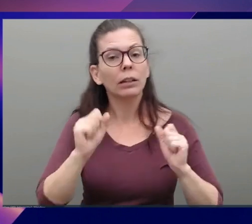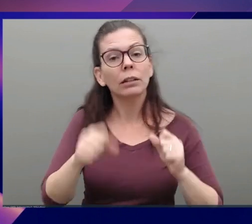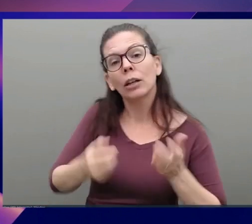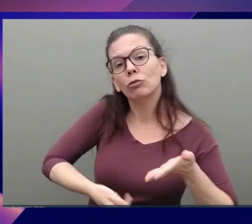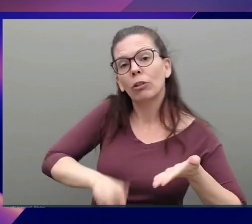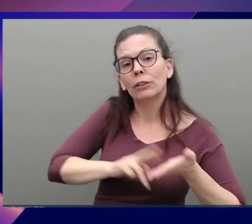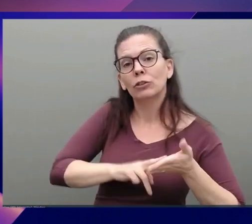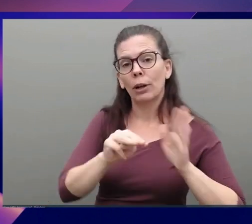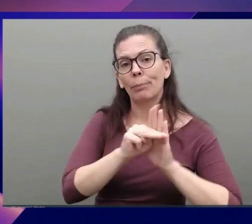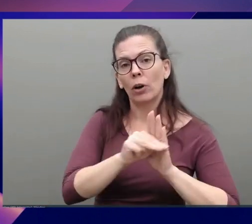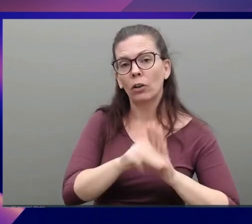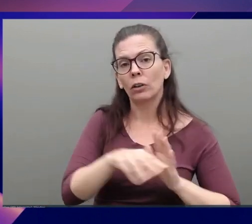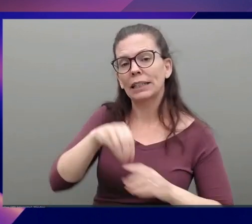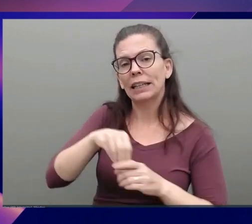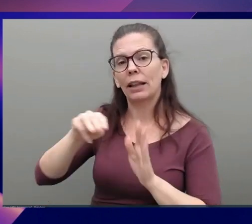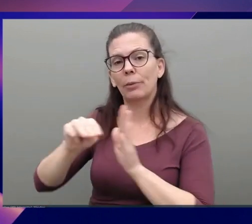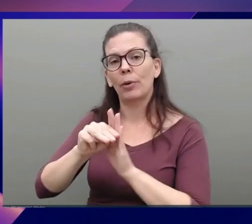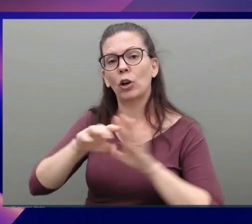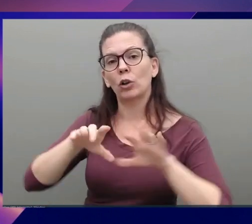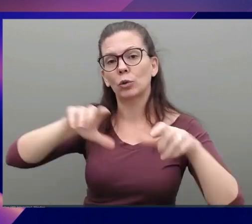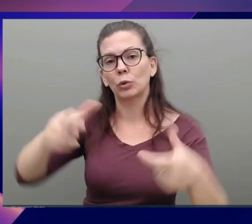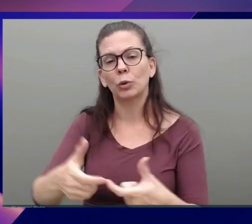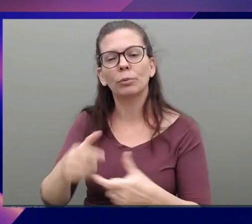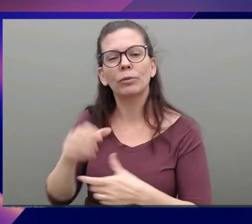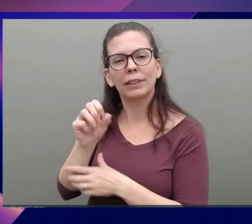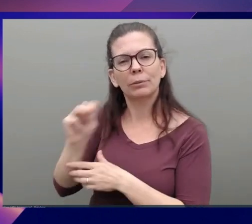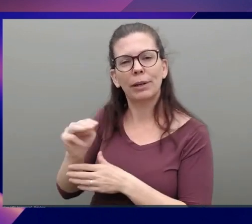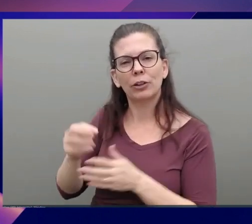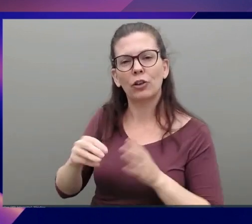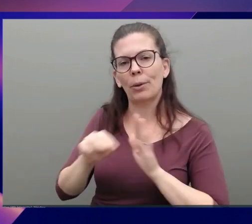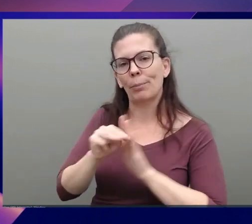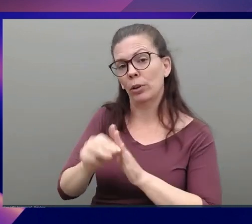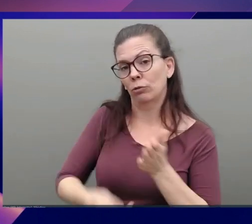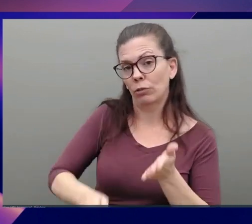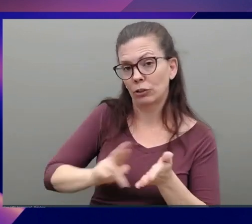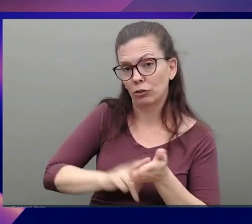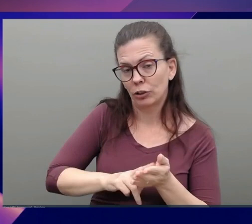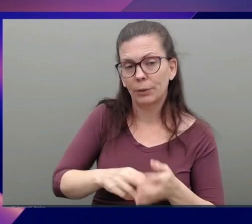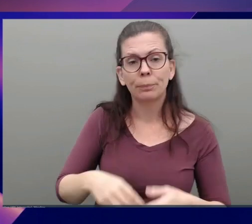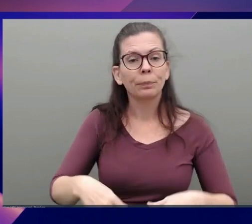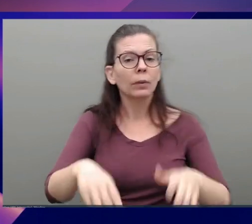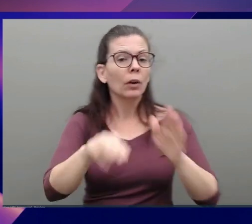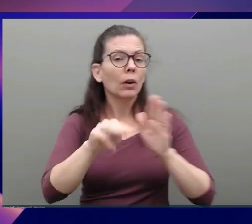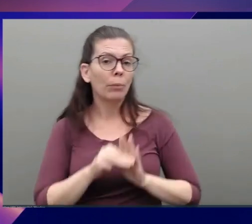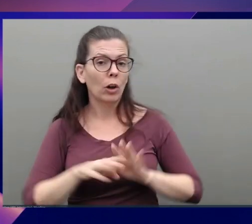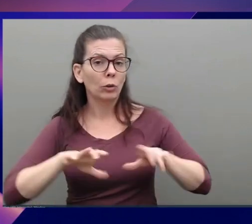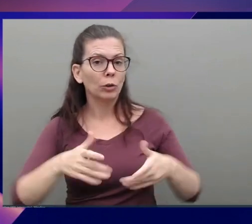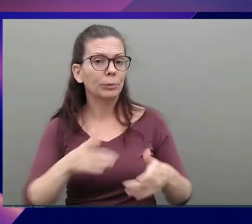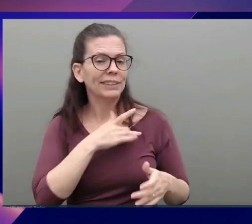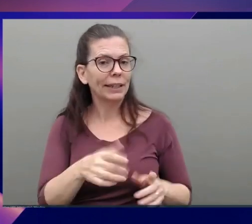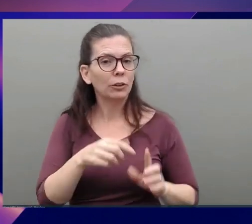in a model group in SageMaker's Model Registry. Model groups will typically contain multiple versions of model,